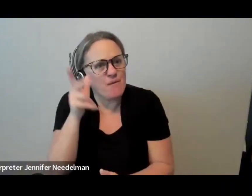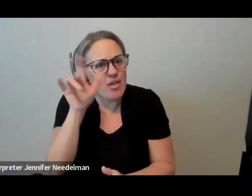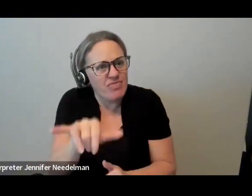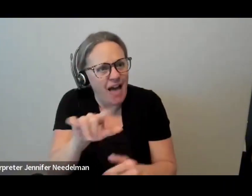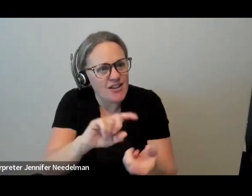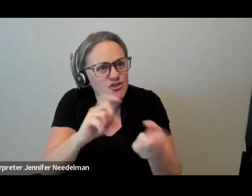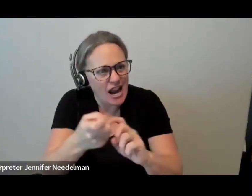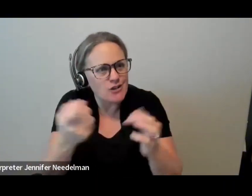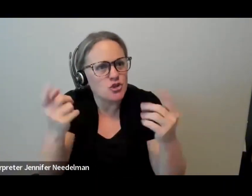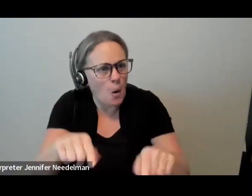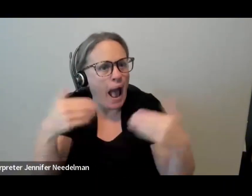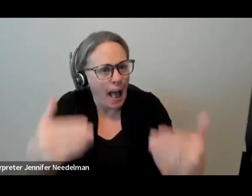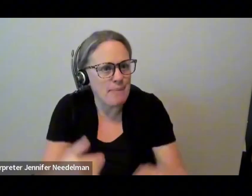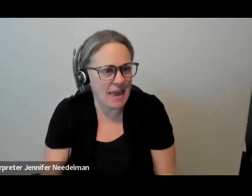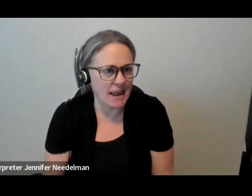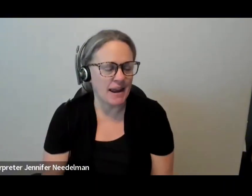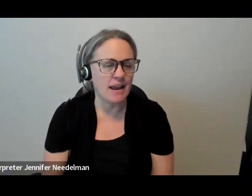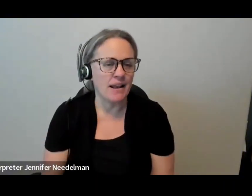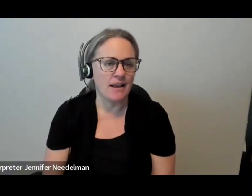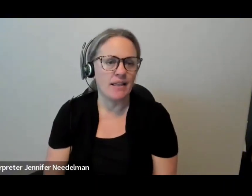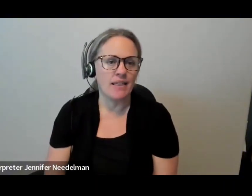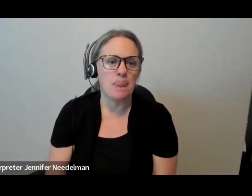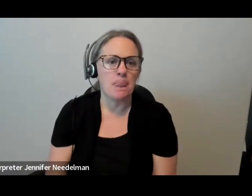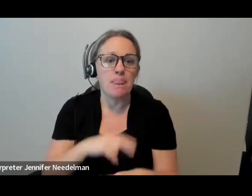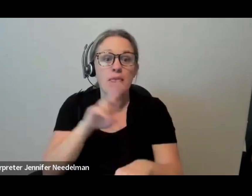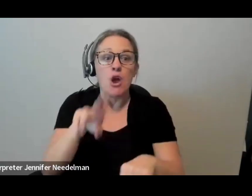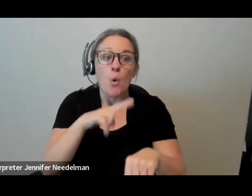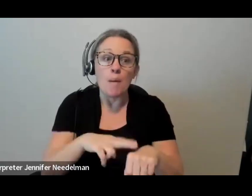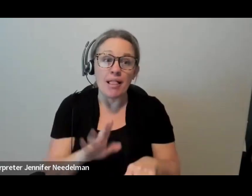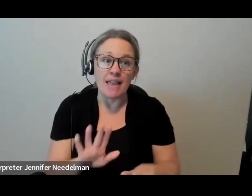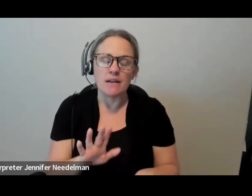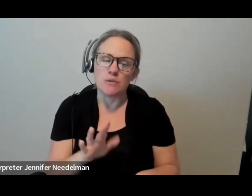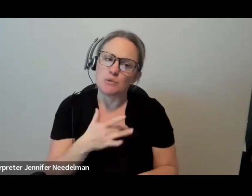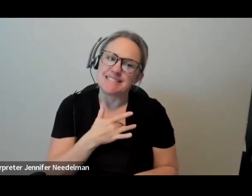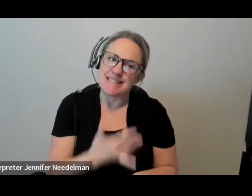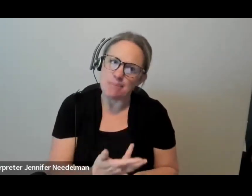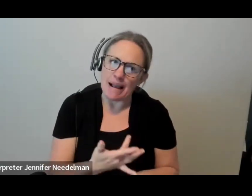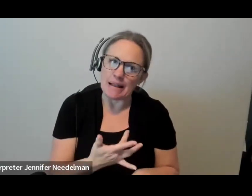So, and usually, typically, I will always hope